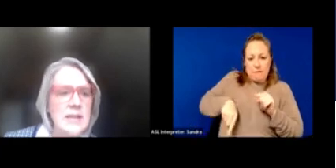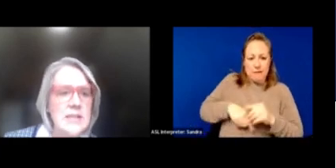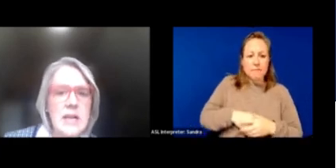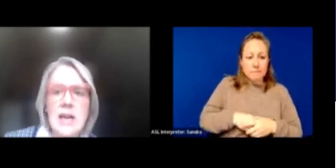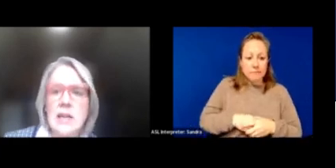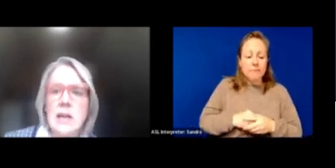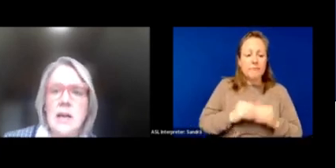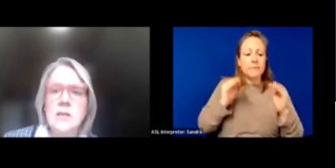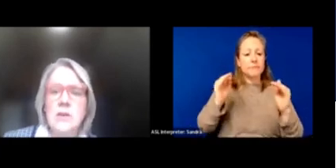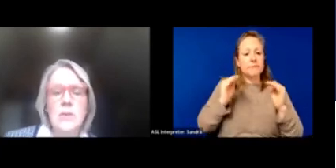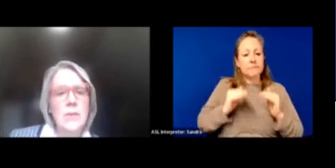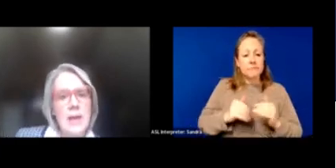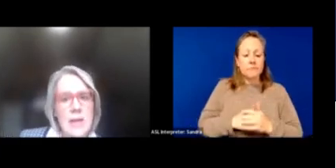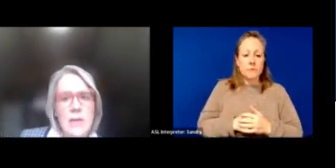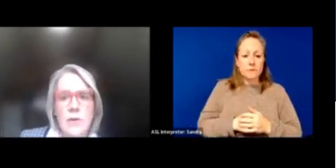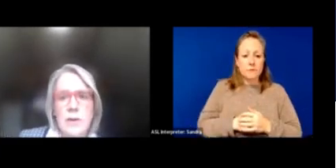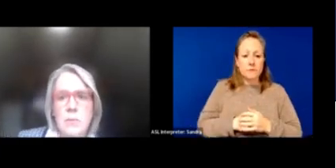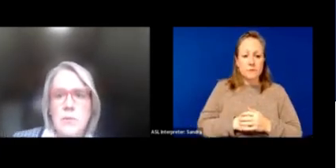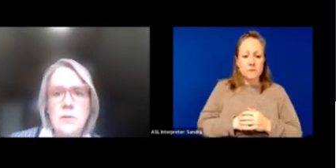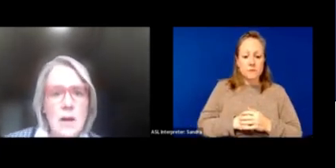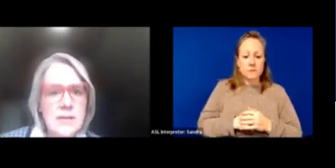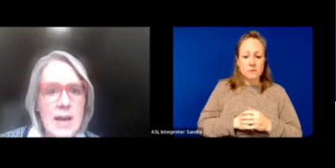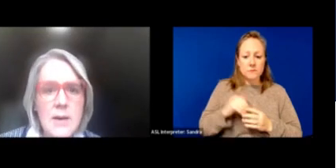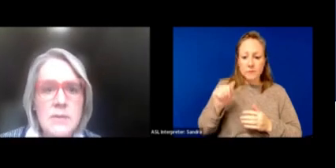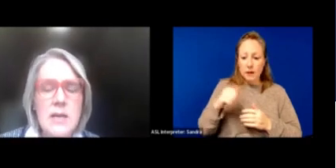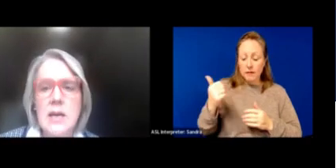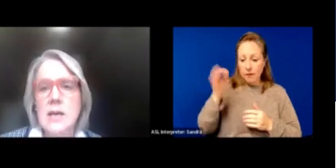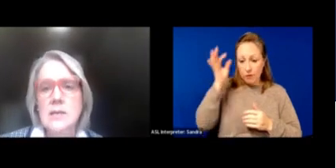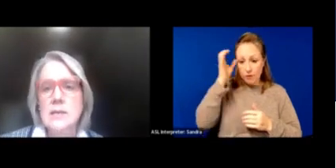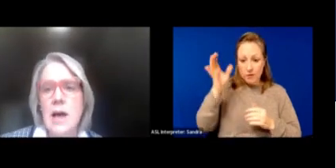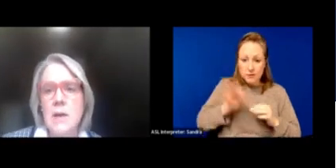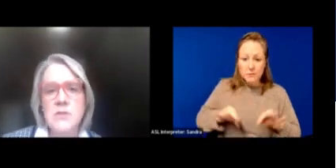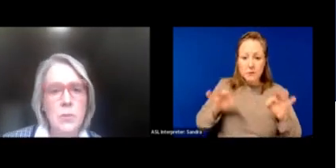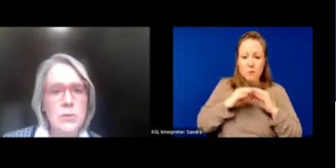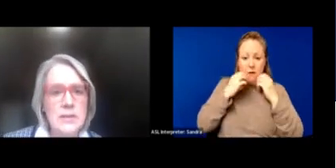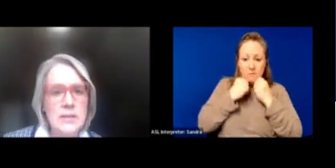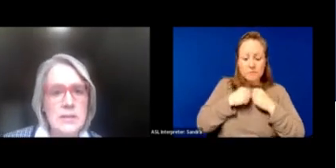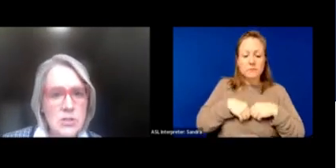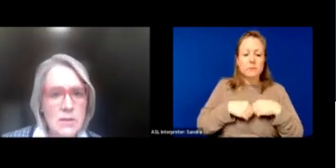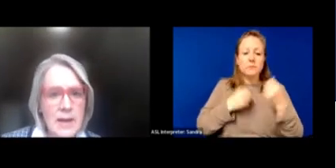next slide. So another important concept is supported decision